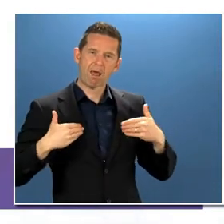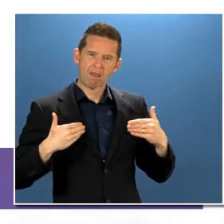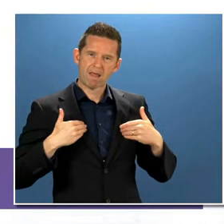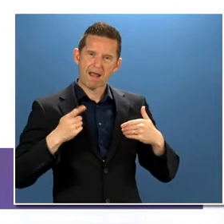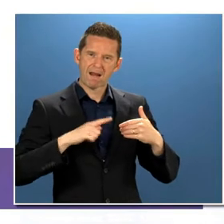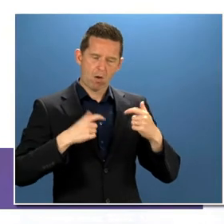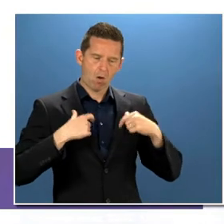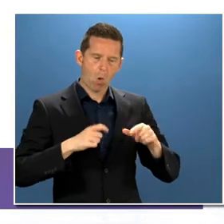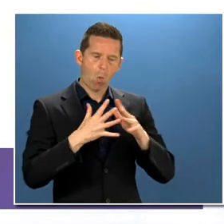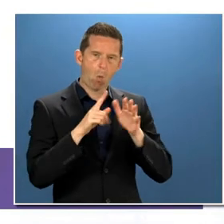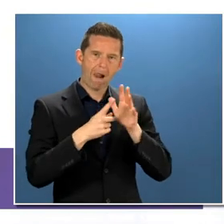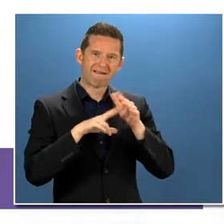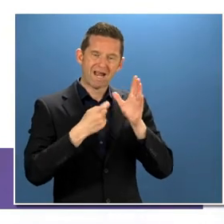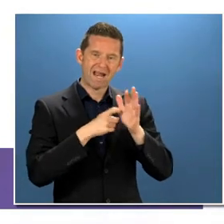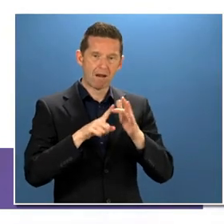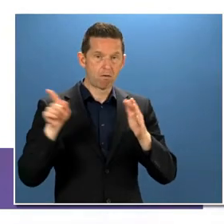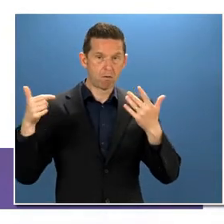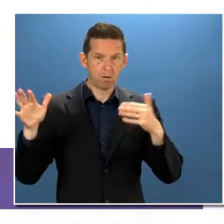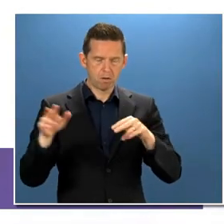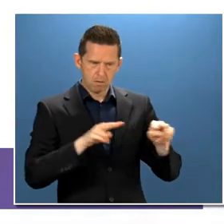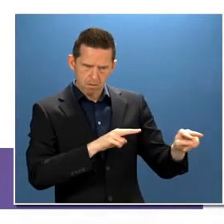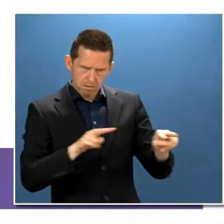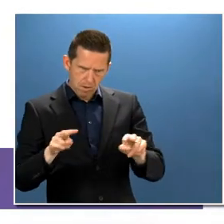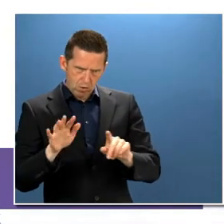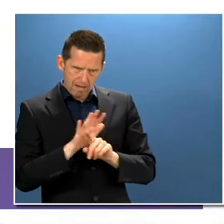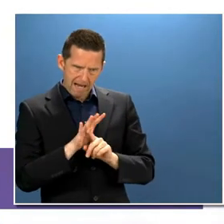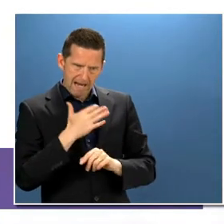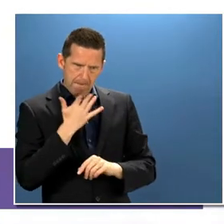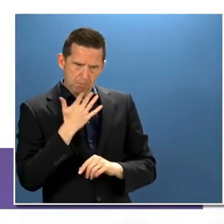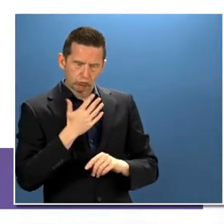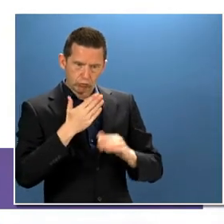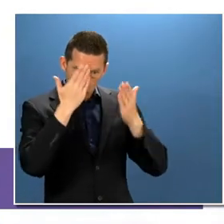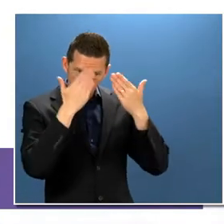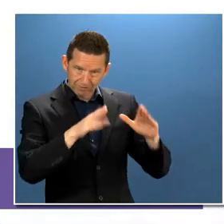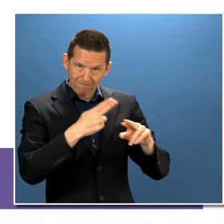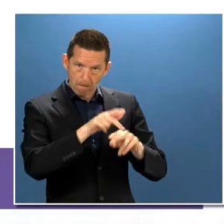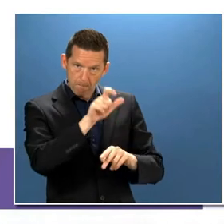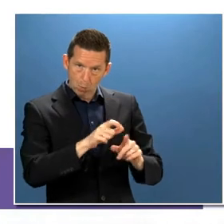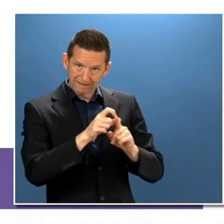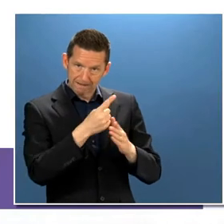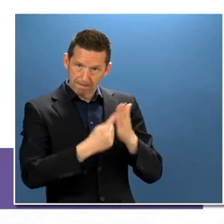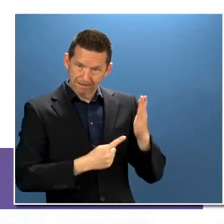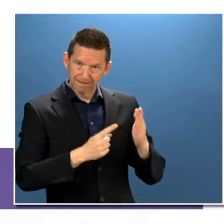the average cost accommodation for a person with disability, and it is $650.